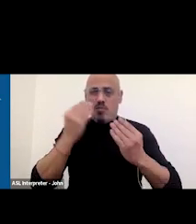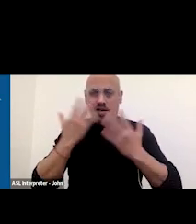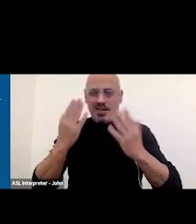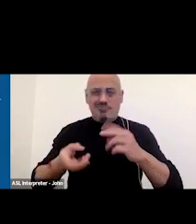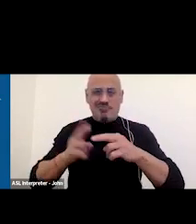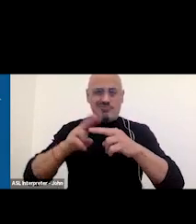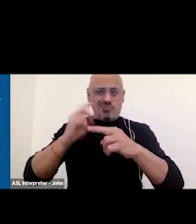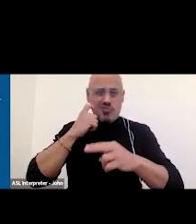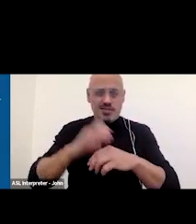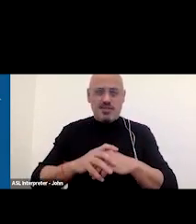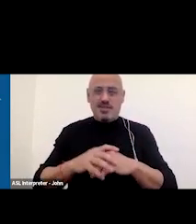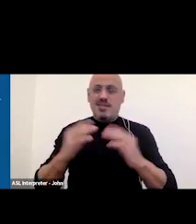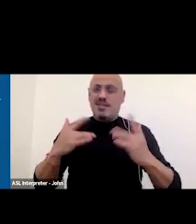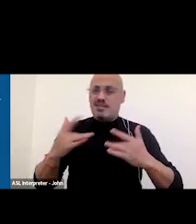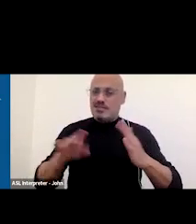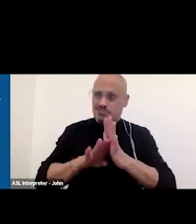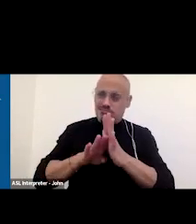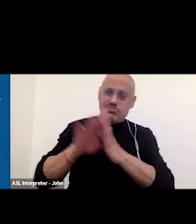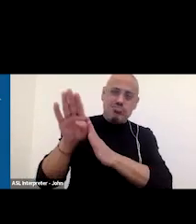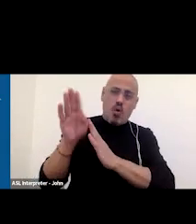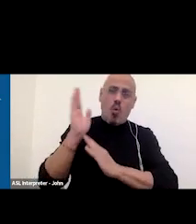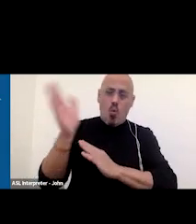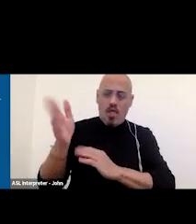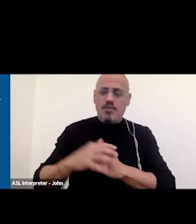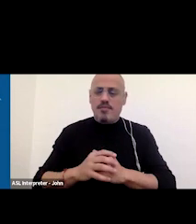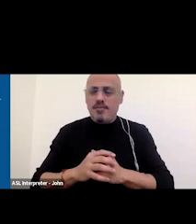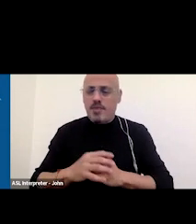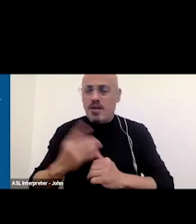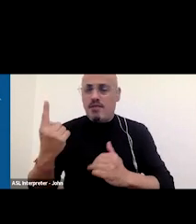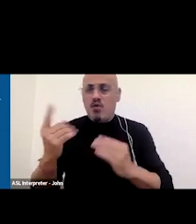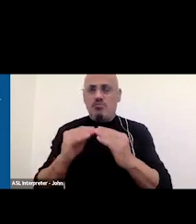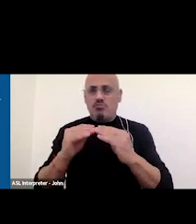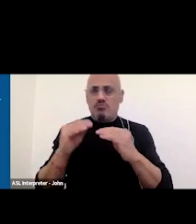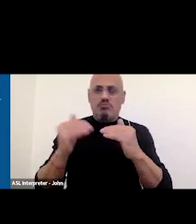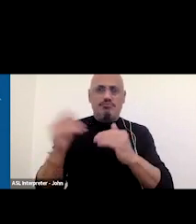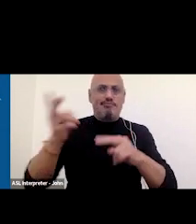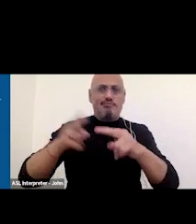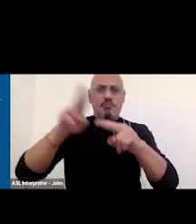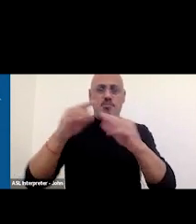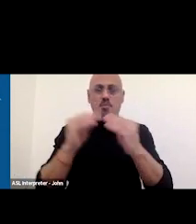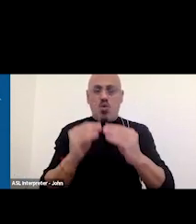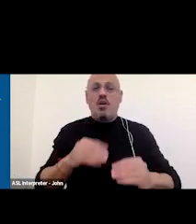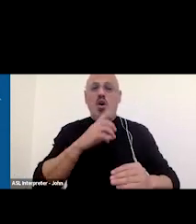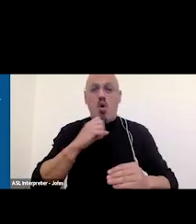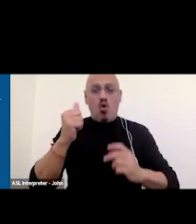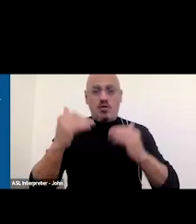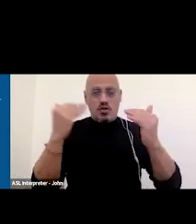in a trend that is projected to continue and further accelerate. Older adults are the fastest-growing age group